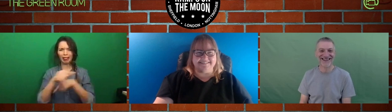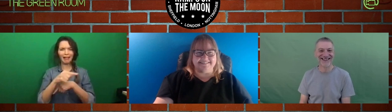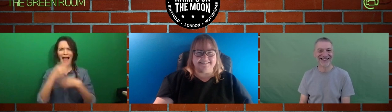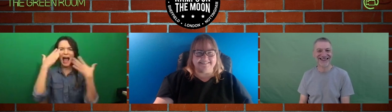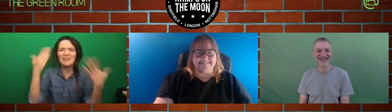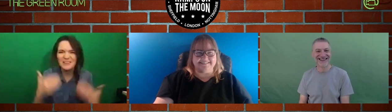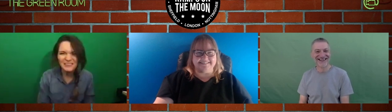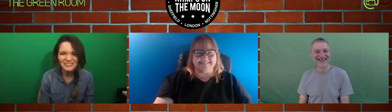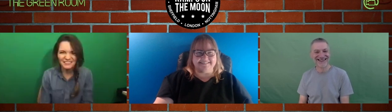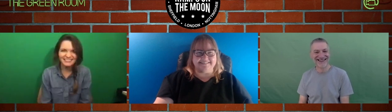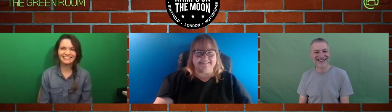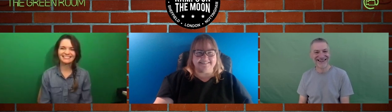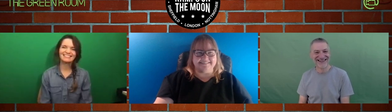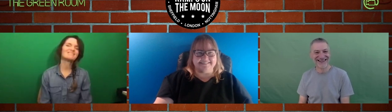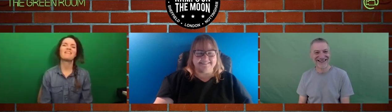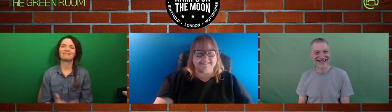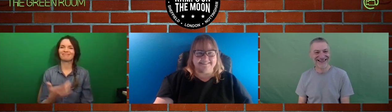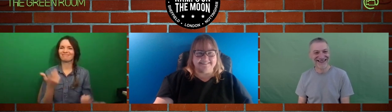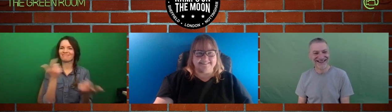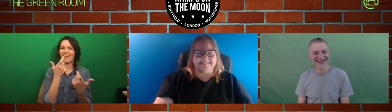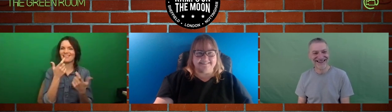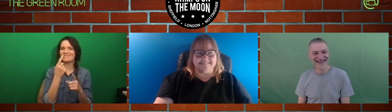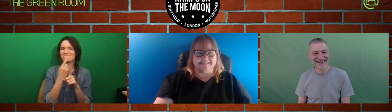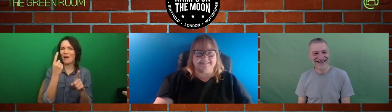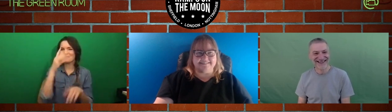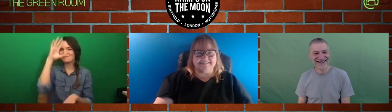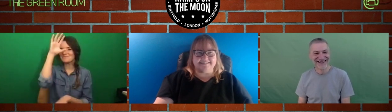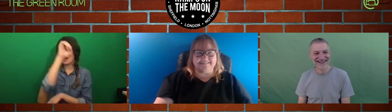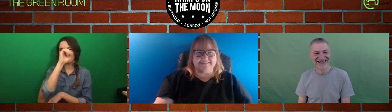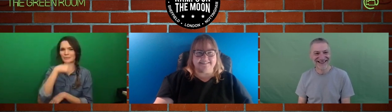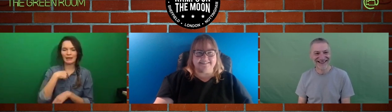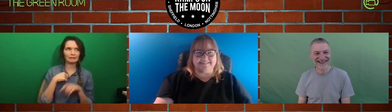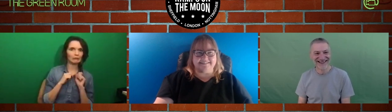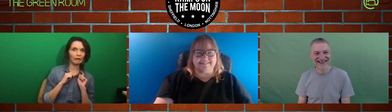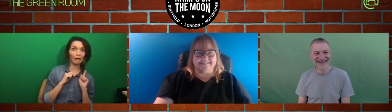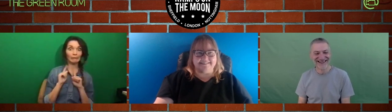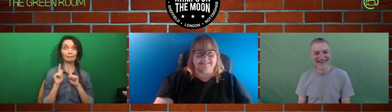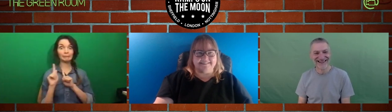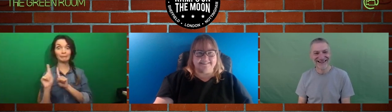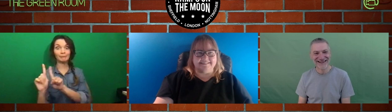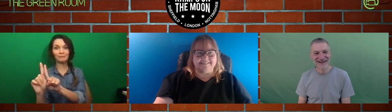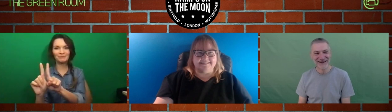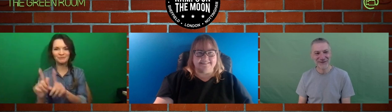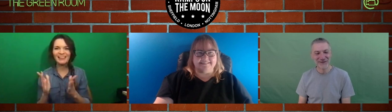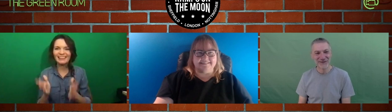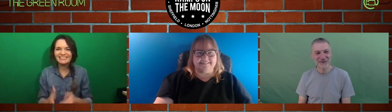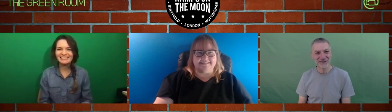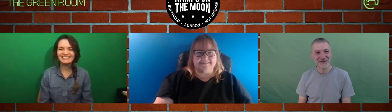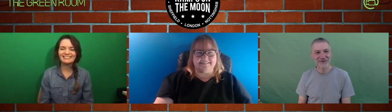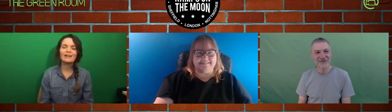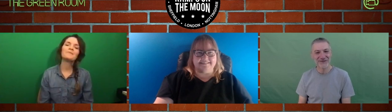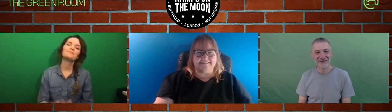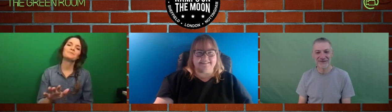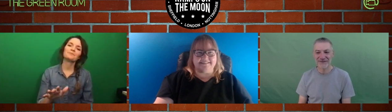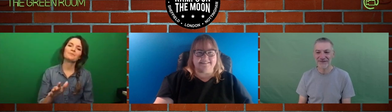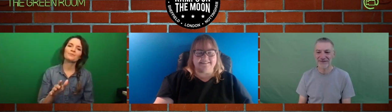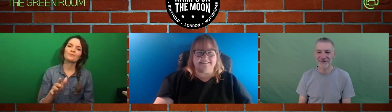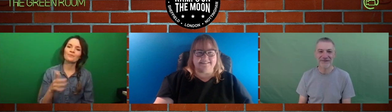It was just a funny moment. It was a funny moment. I had to sneak on. So what we didn't manage to do